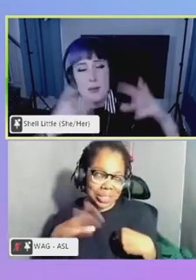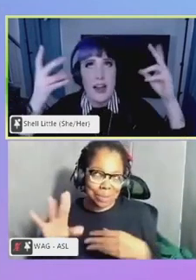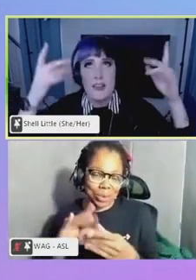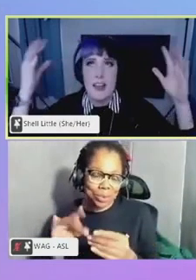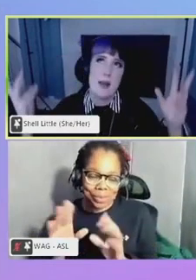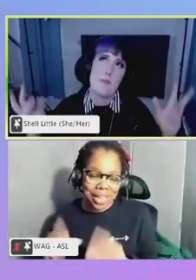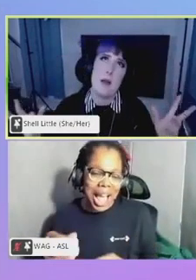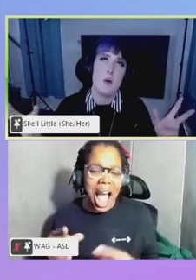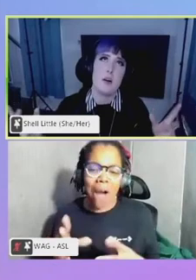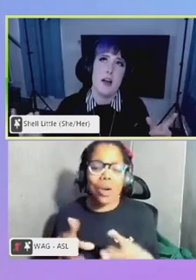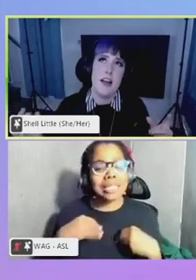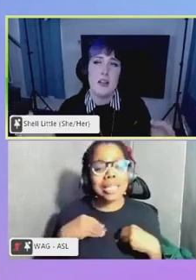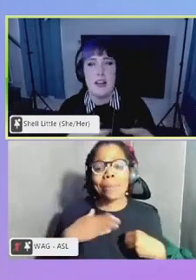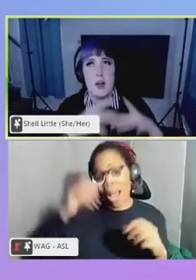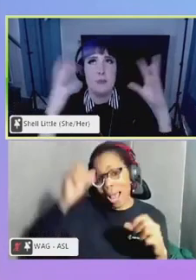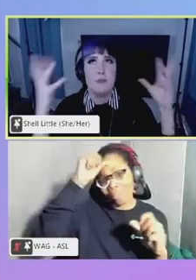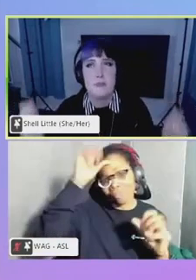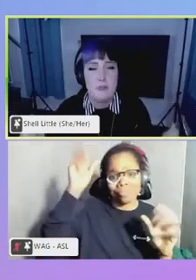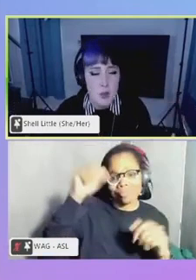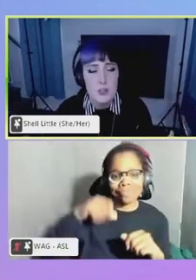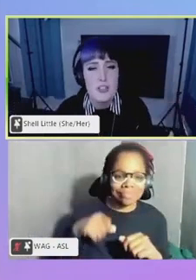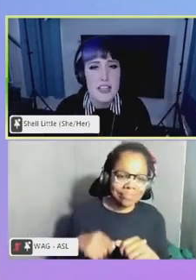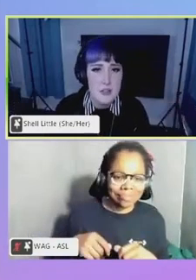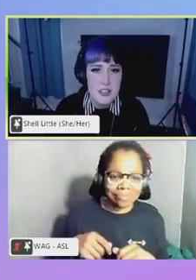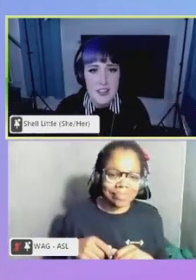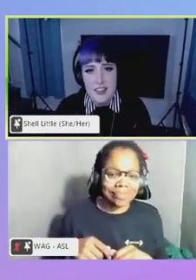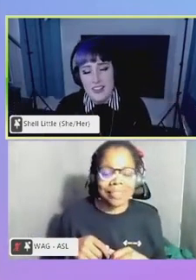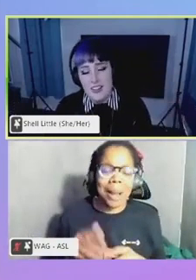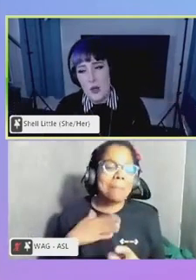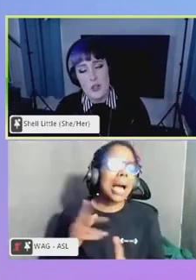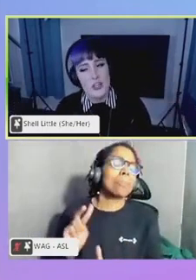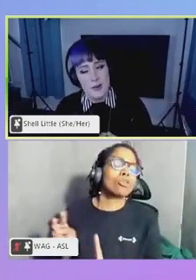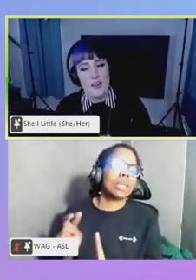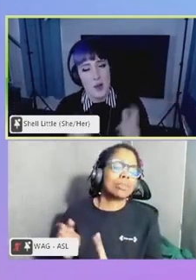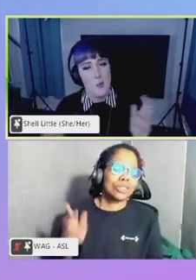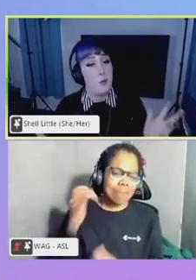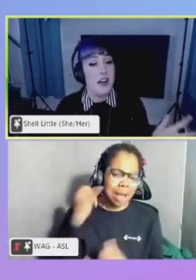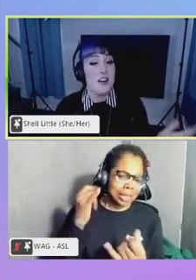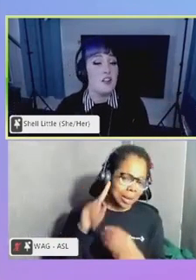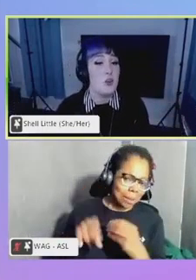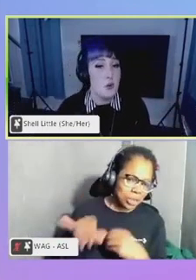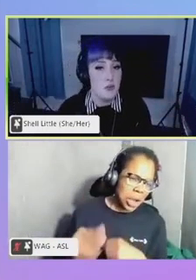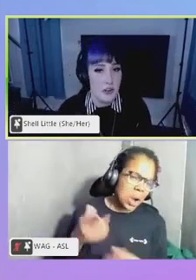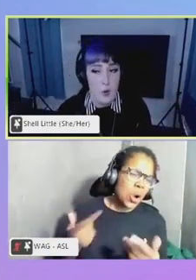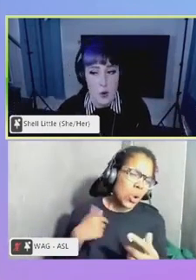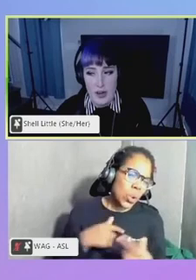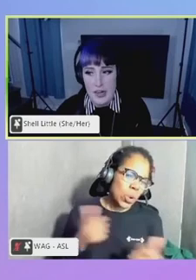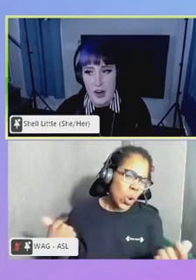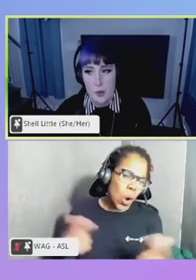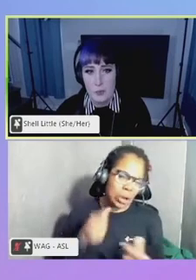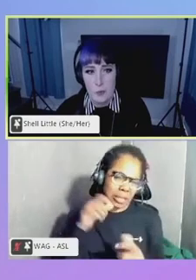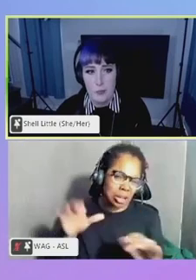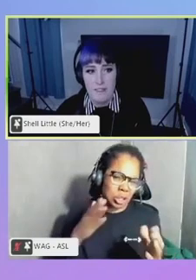accessibility, know that you are not alone. I'm sure the chat has a lot of people saying to me as